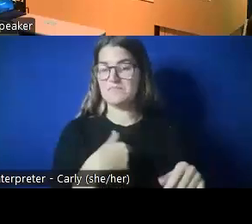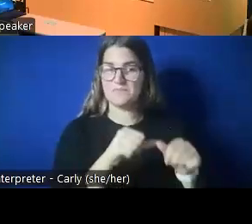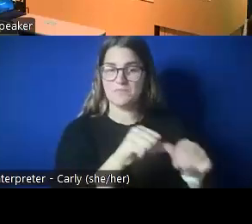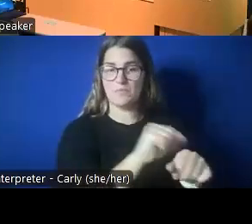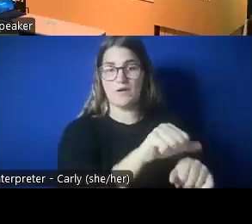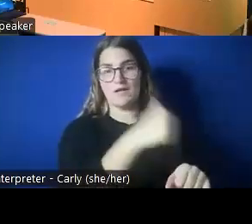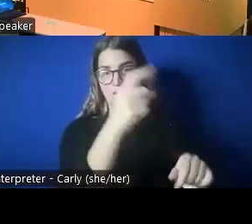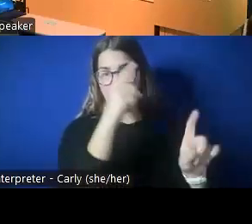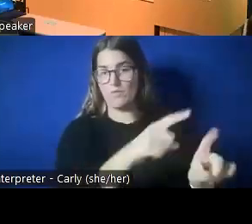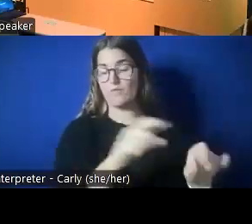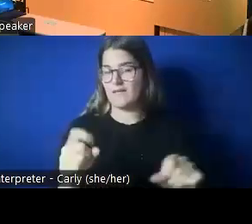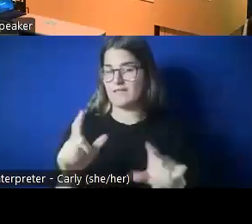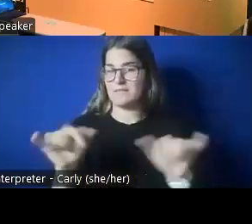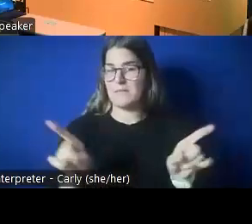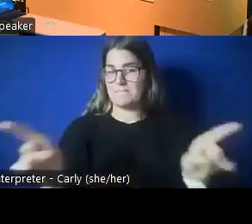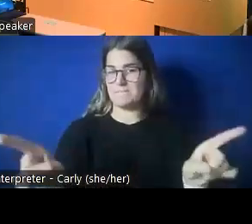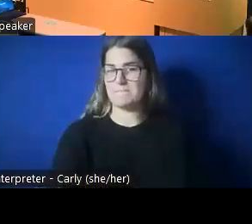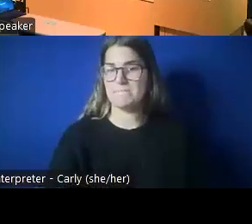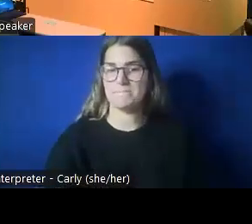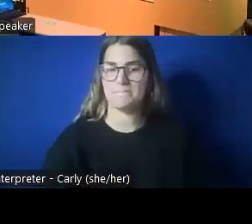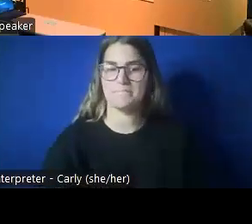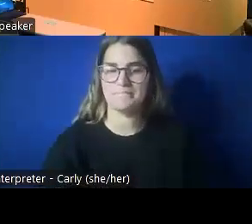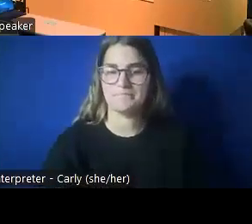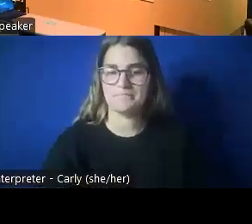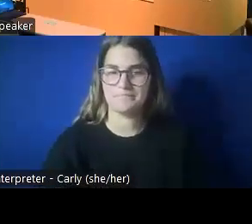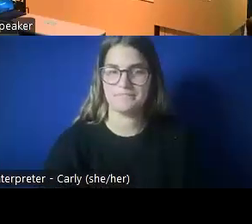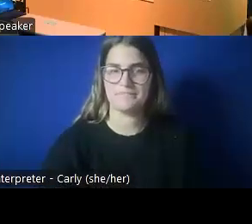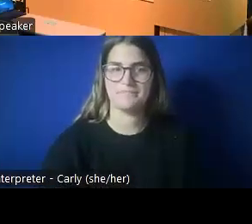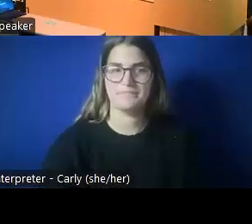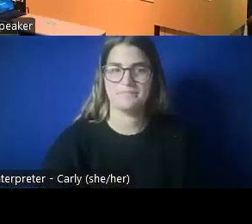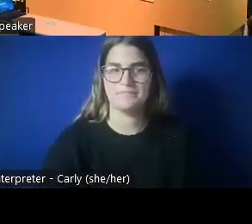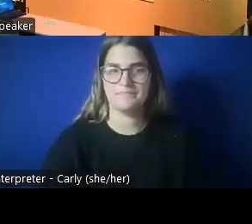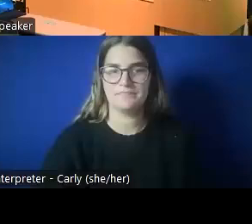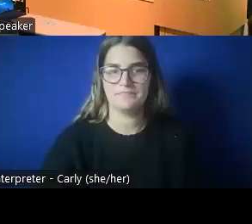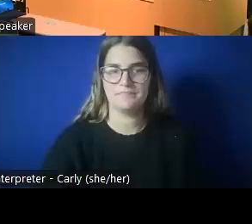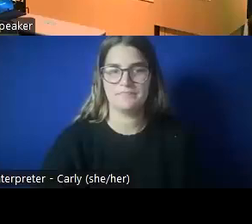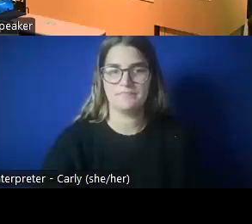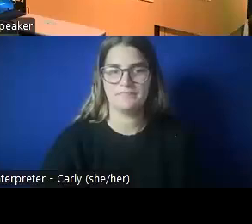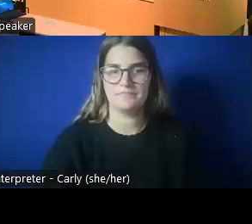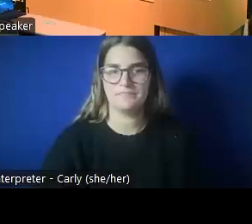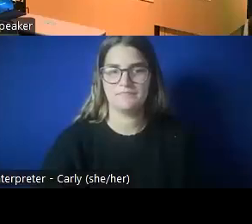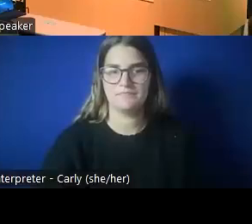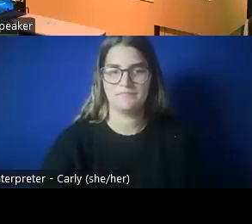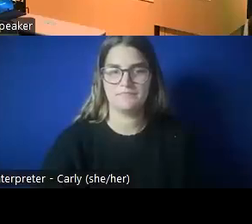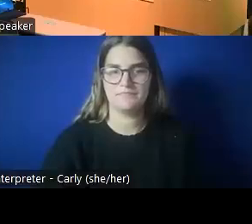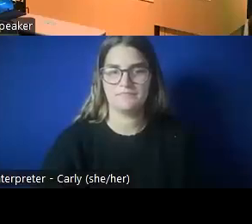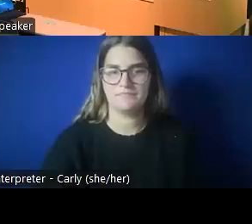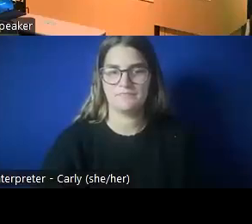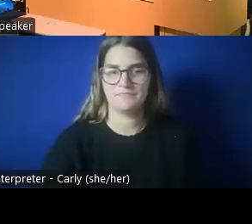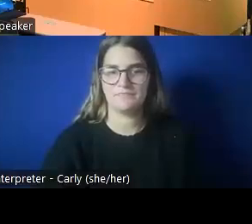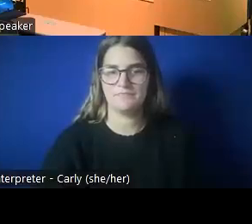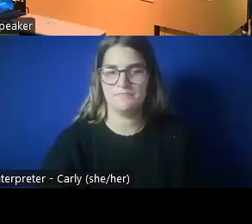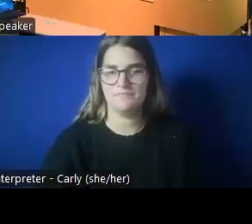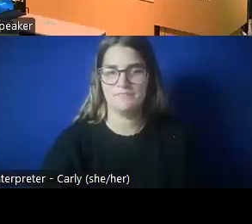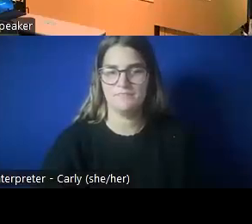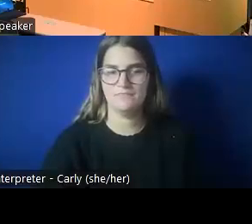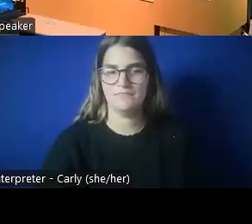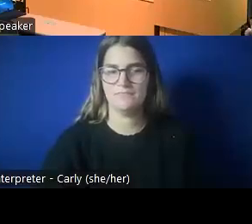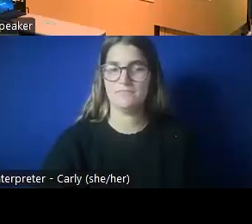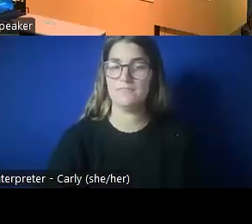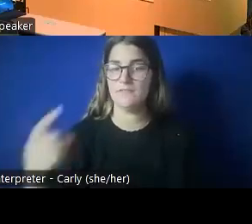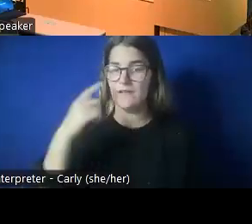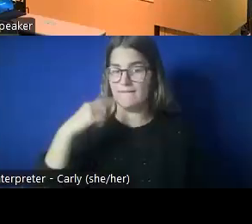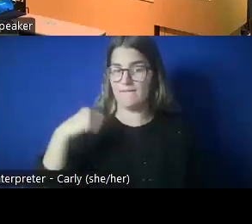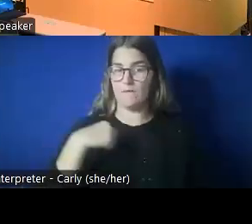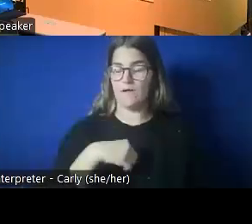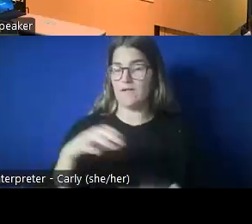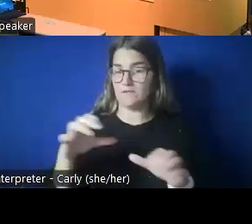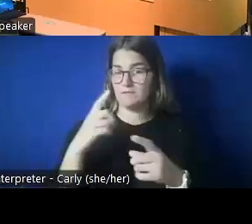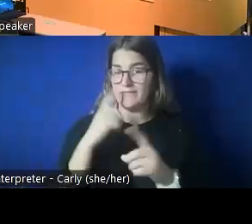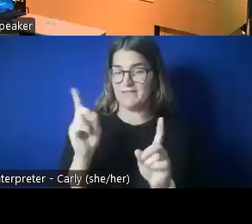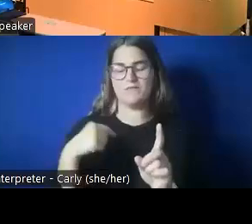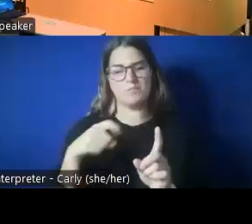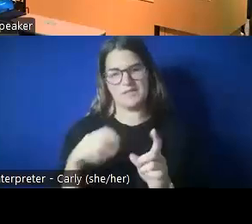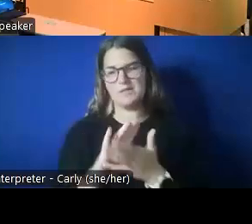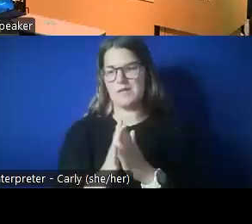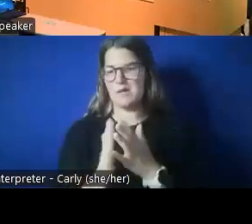needs so for us to do trauma work effectively we need to be the primary therapist what we want to